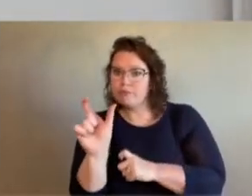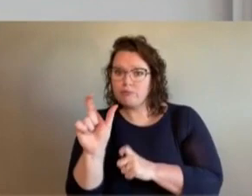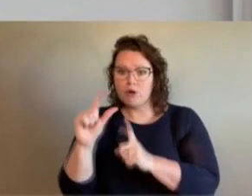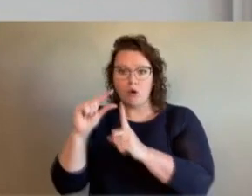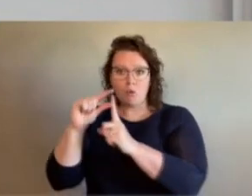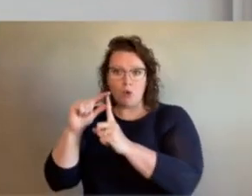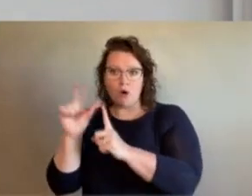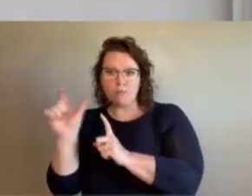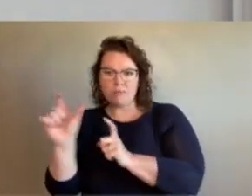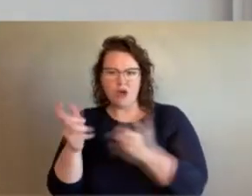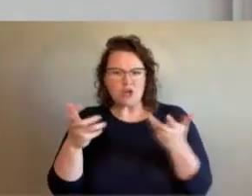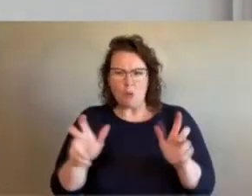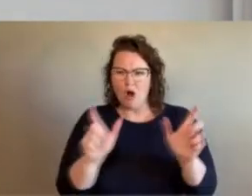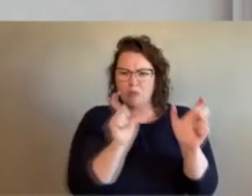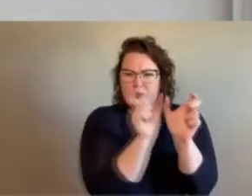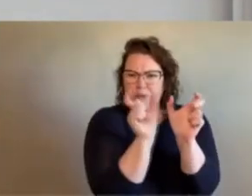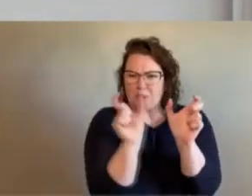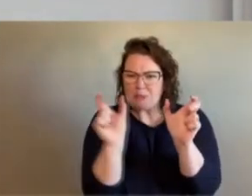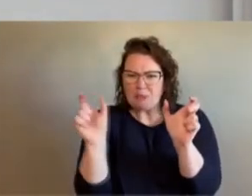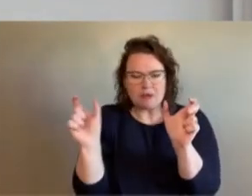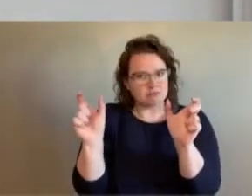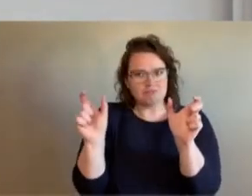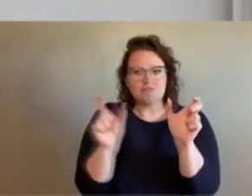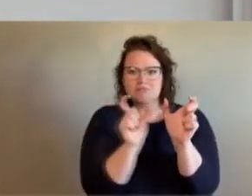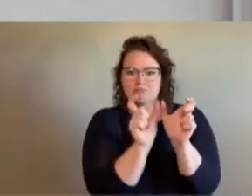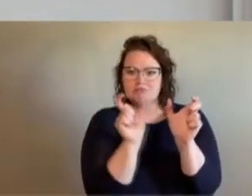Now, when we write a letter, remember, we are going to use spacing between our words when